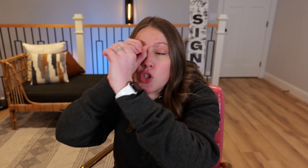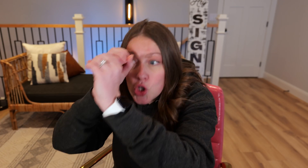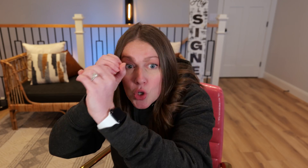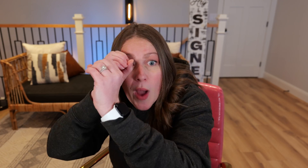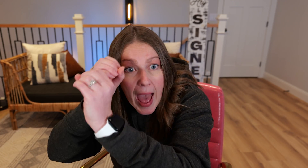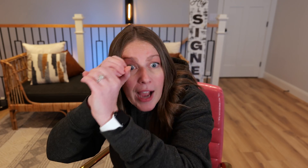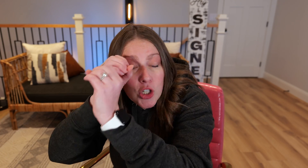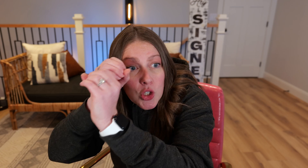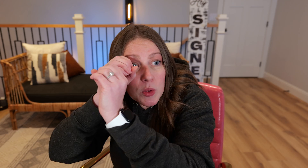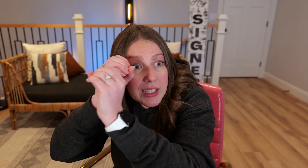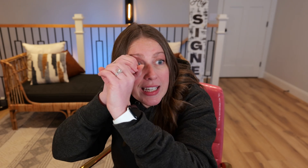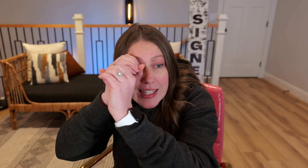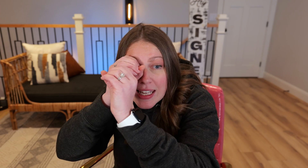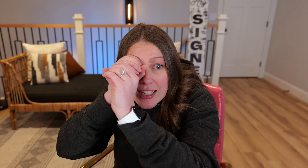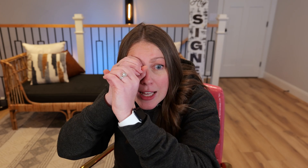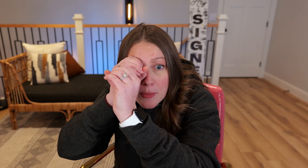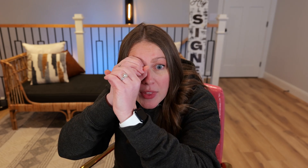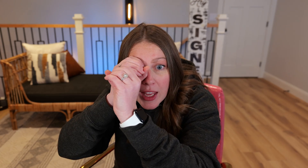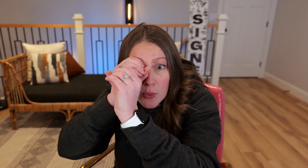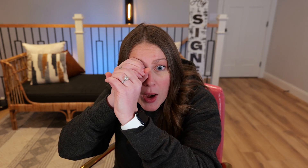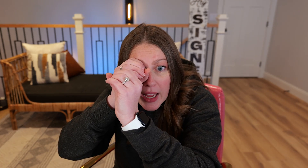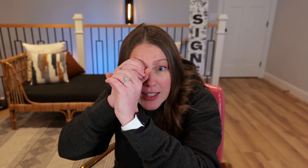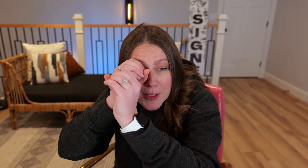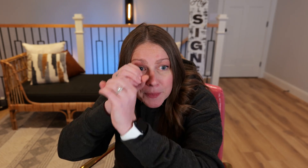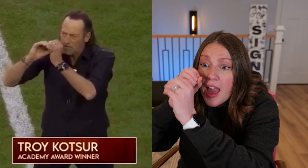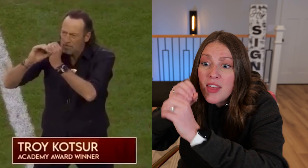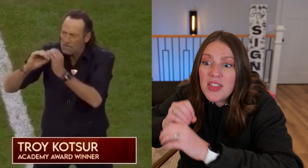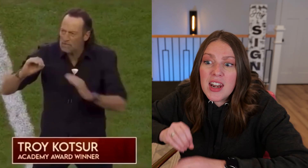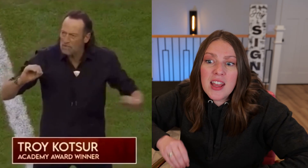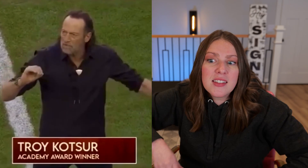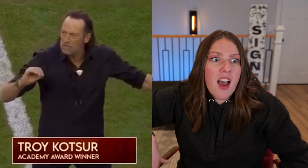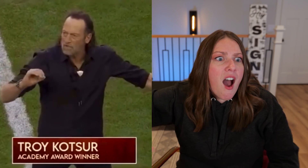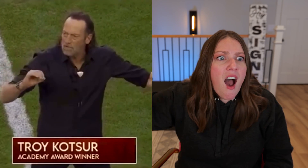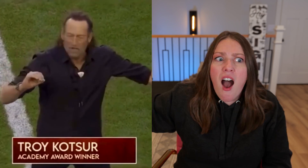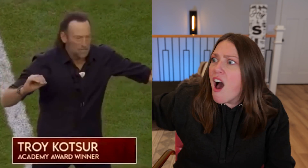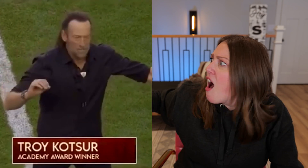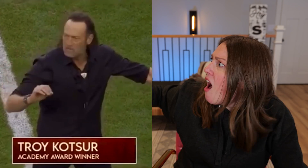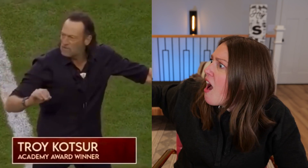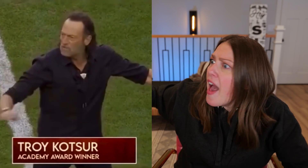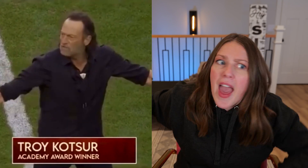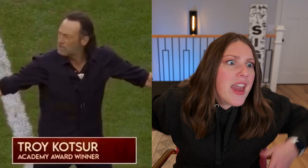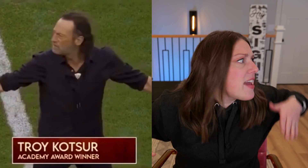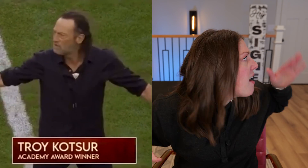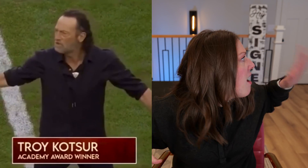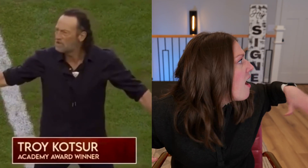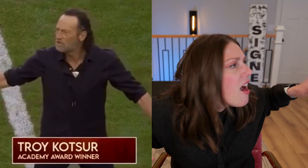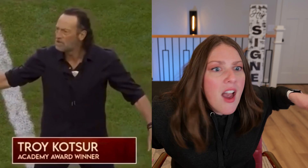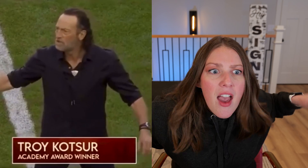to actually see something. Right? And then it. Hey.